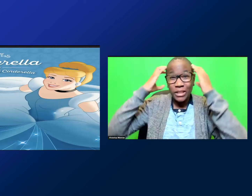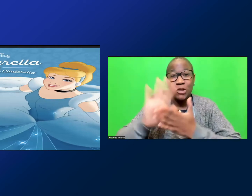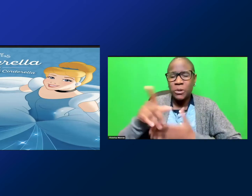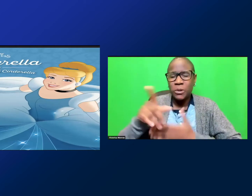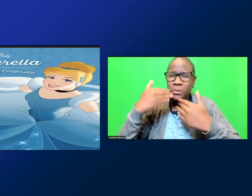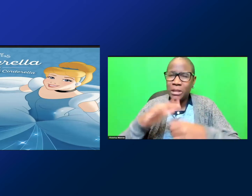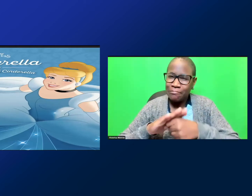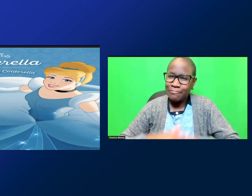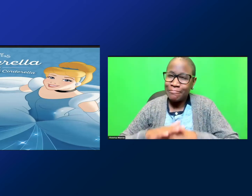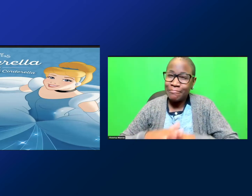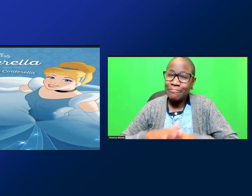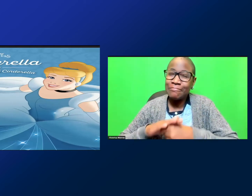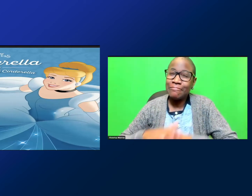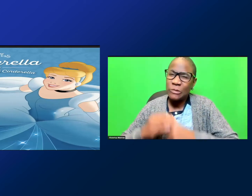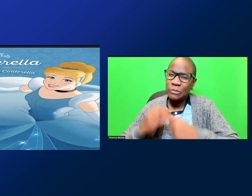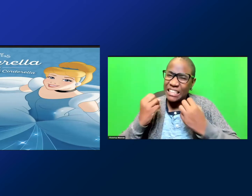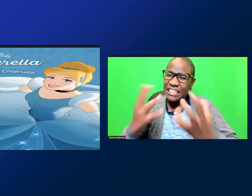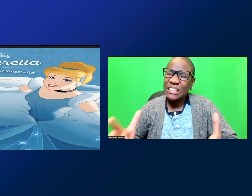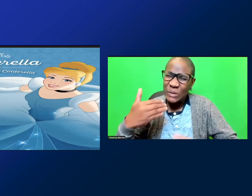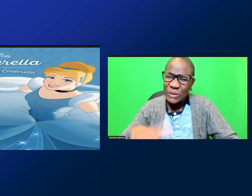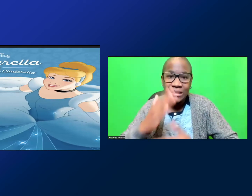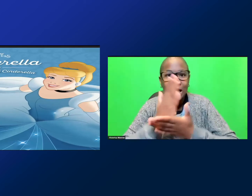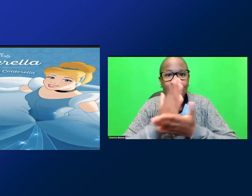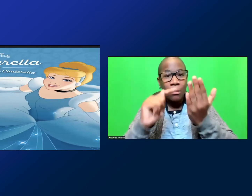princess is you know waiting for a man and in this case he's waiting for a king to come and save her